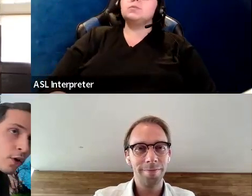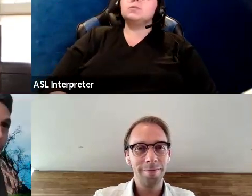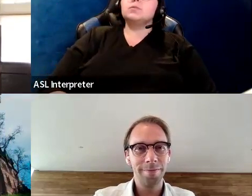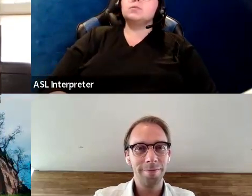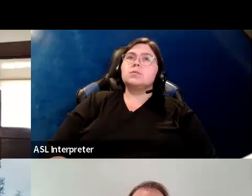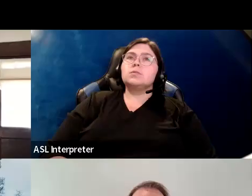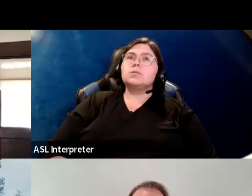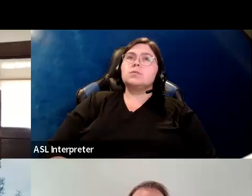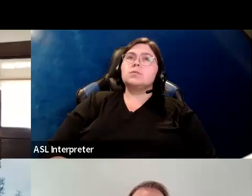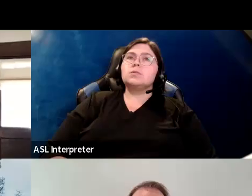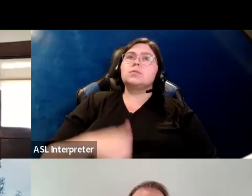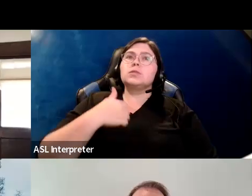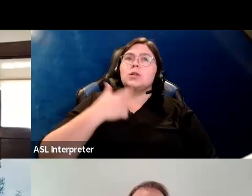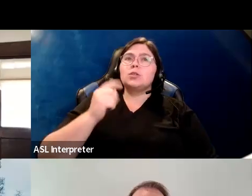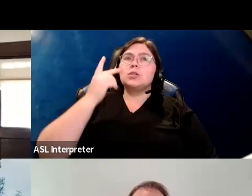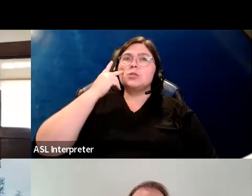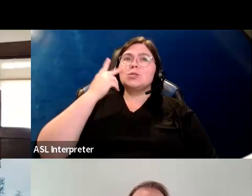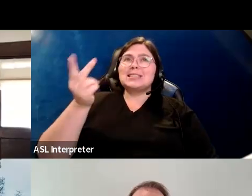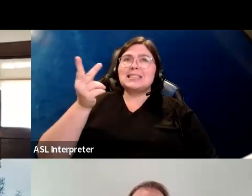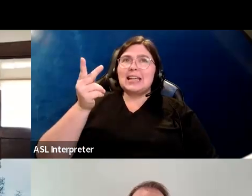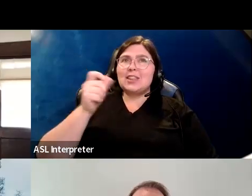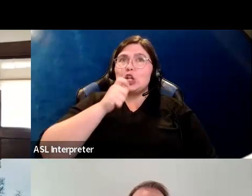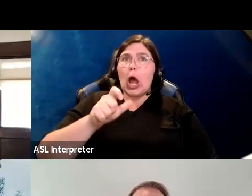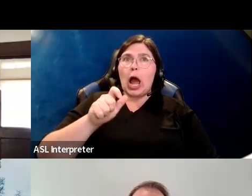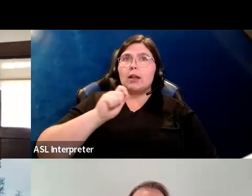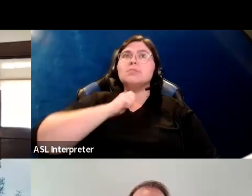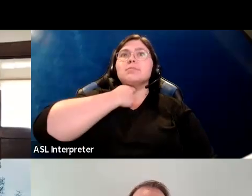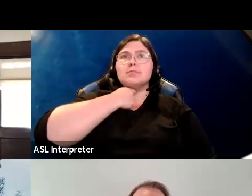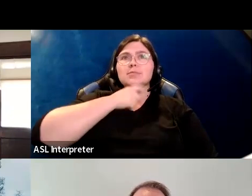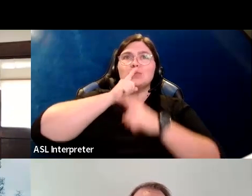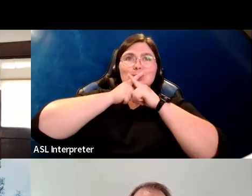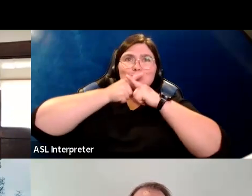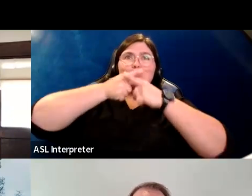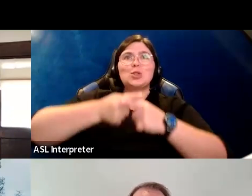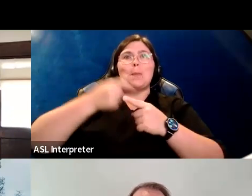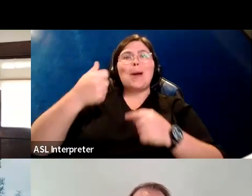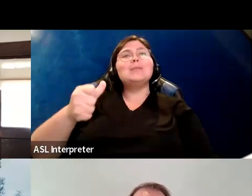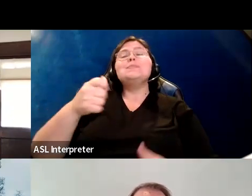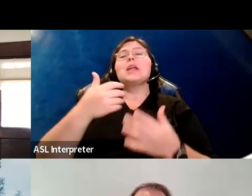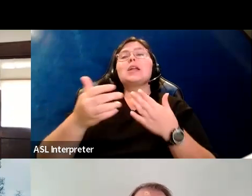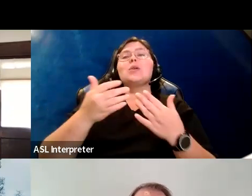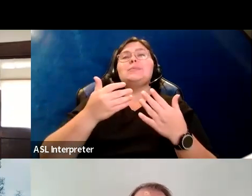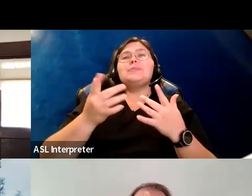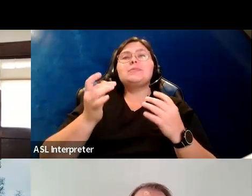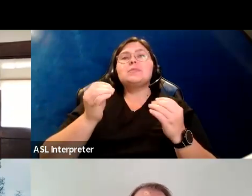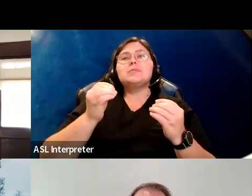Sorry, trying to see the unmute button. Yeah, so I think Tyna--